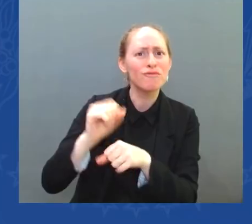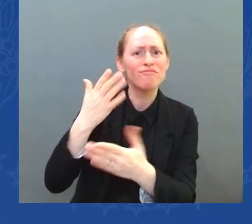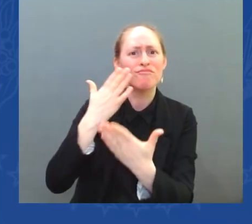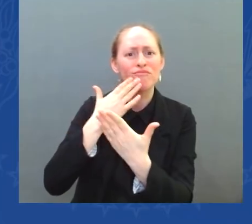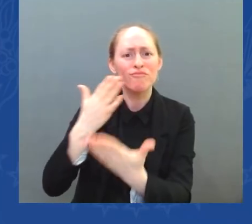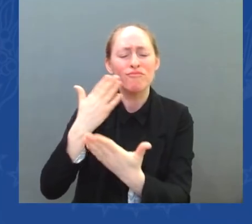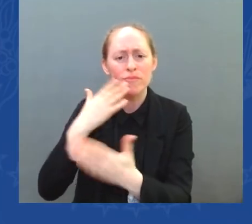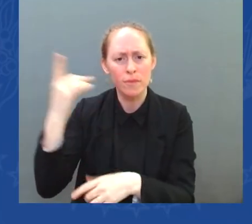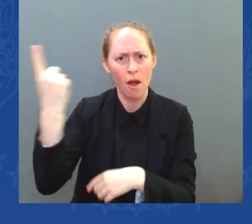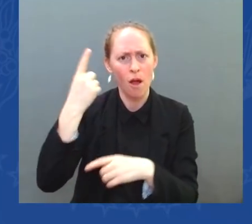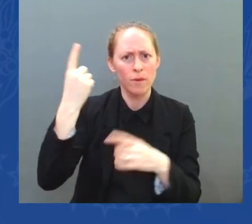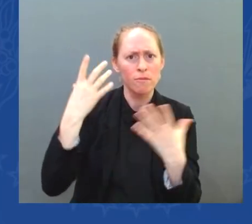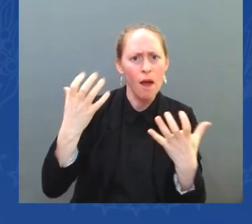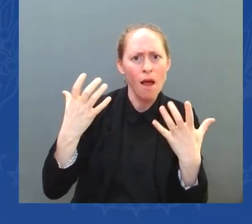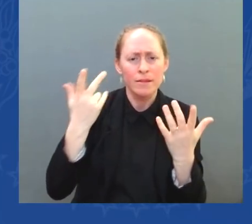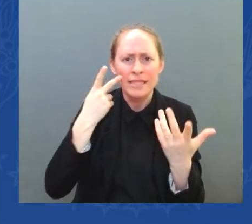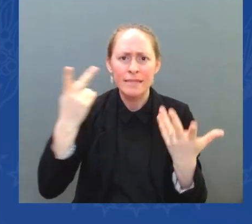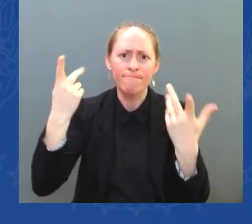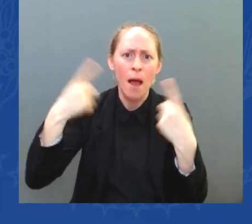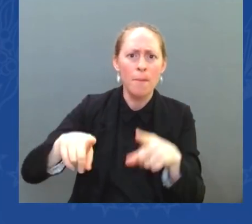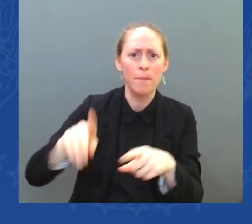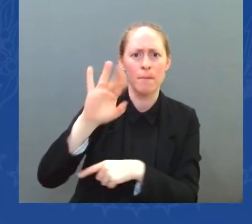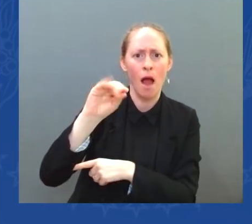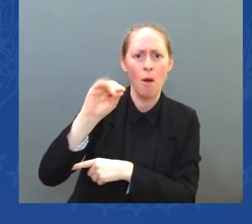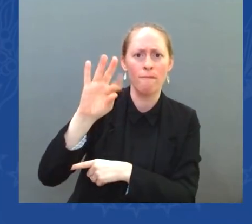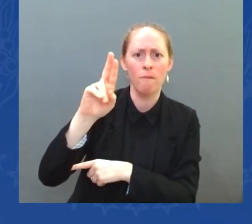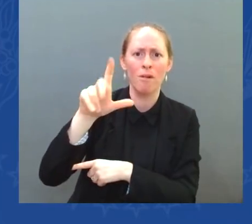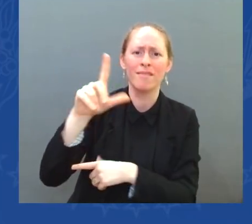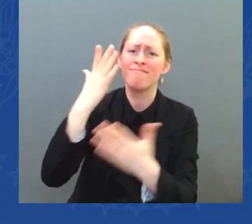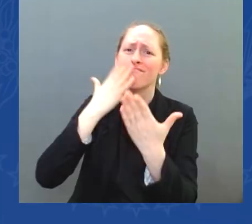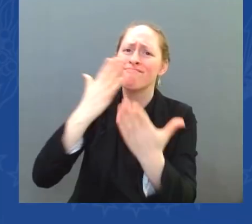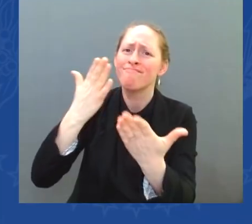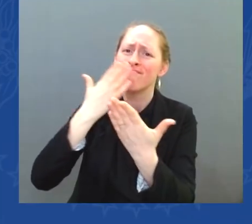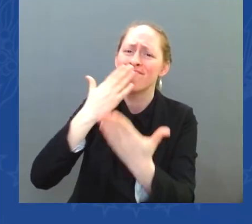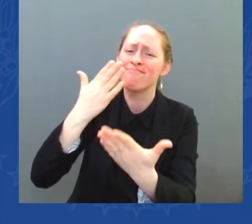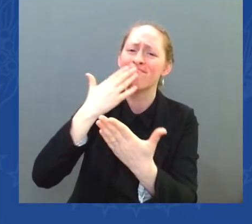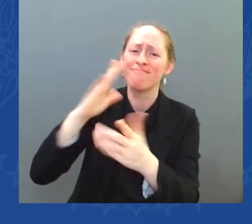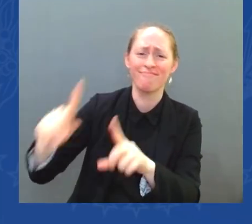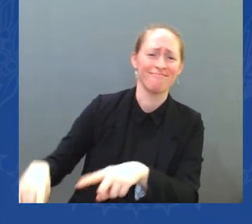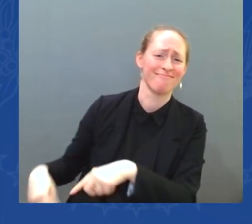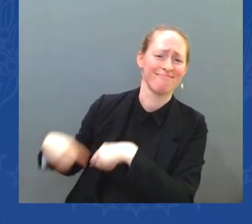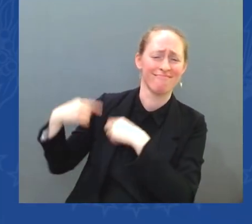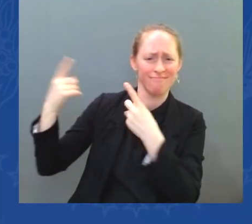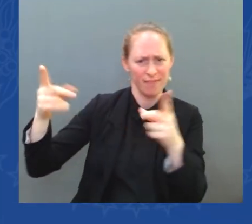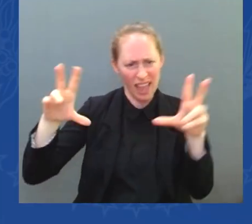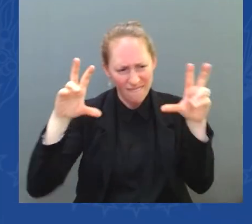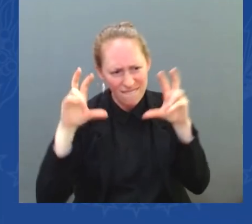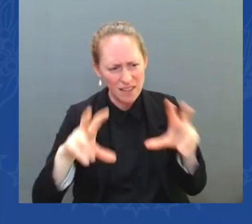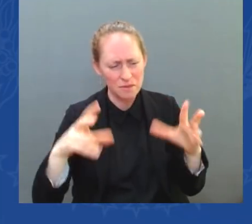President Biden has made in Iowa in his time in office. Everyone needs to know how much that is.